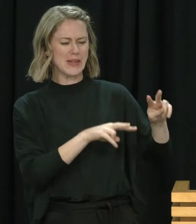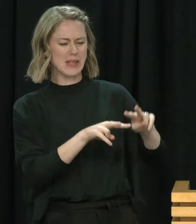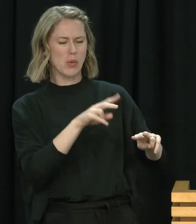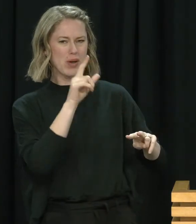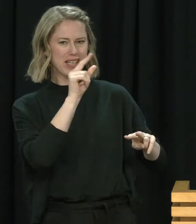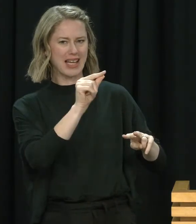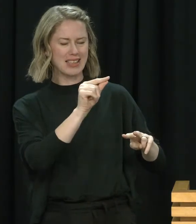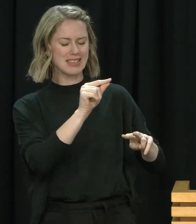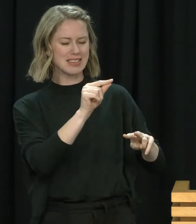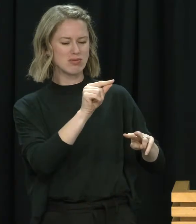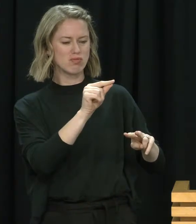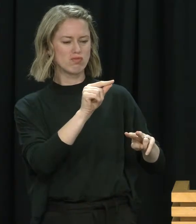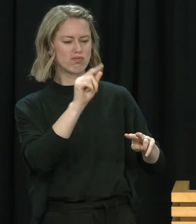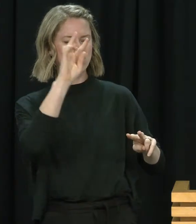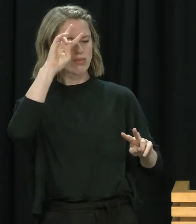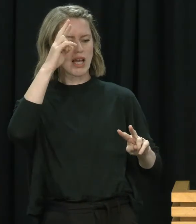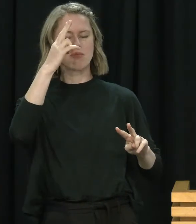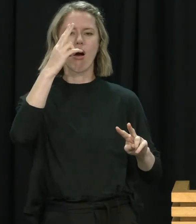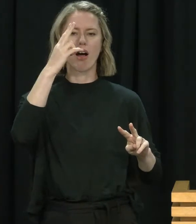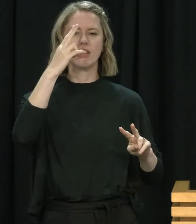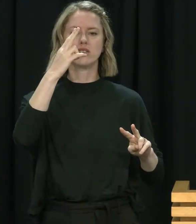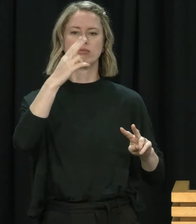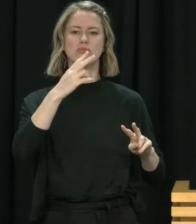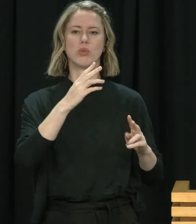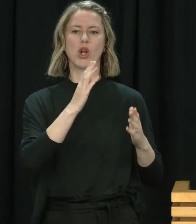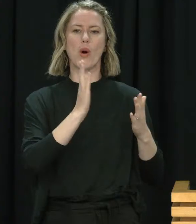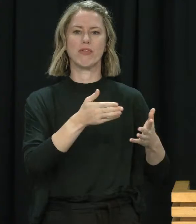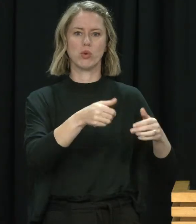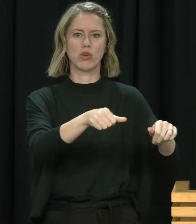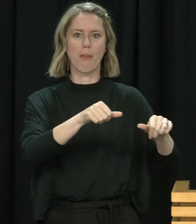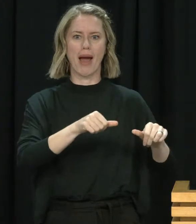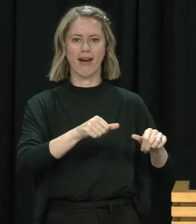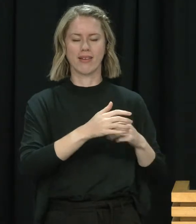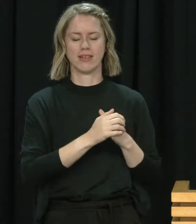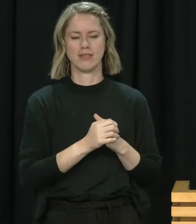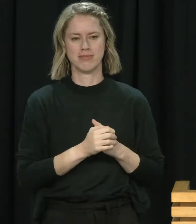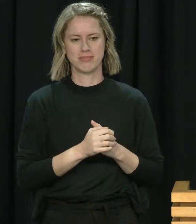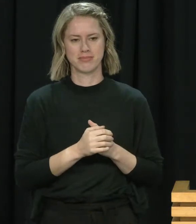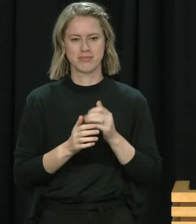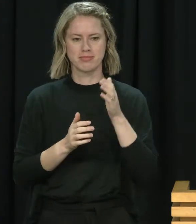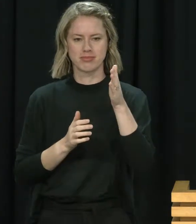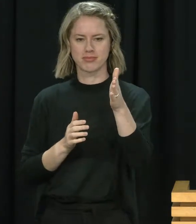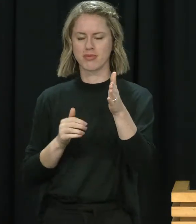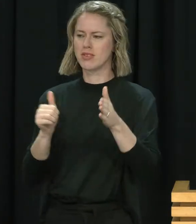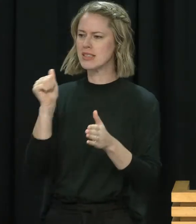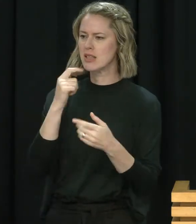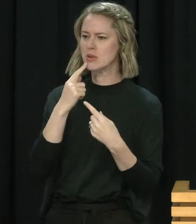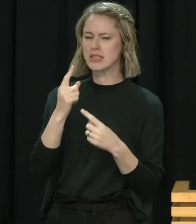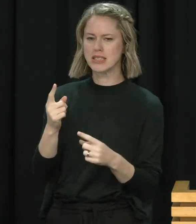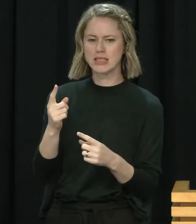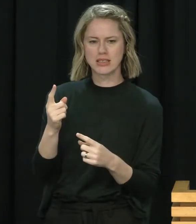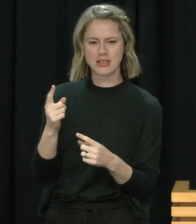pre-departure test and also that if anything was to come up in the next few days that